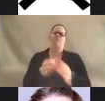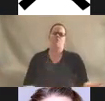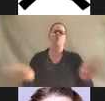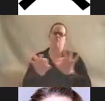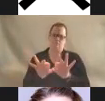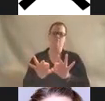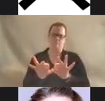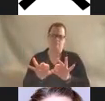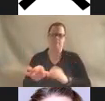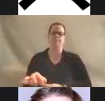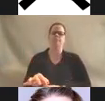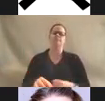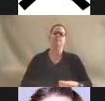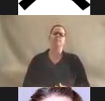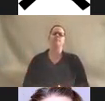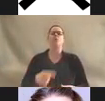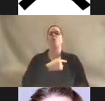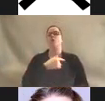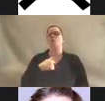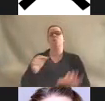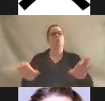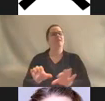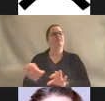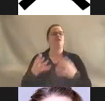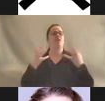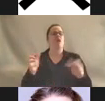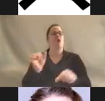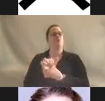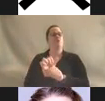But we also did a lot of work around civil rights,